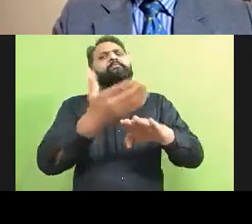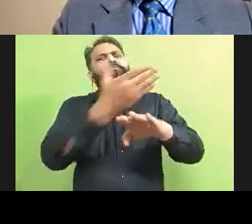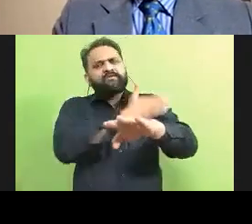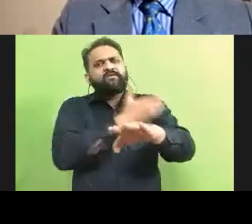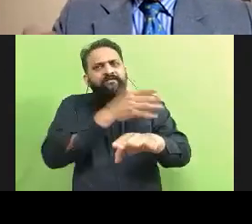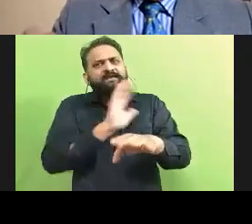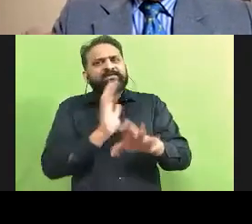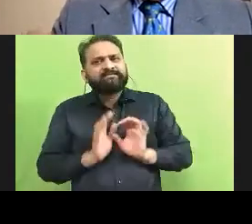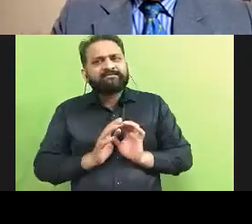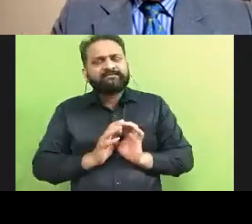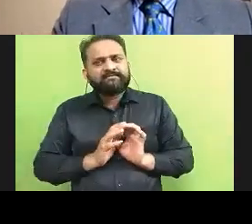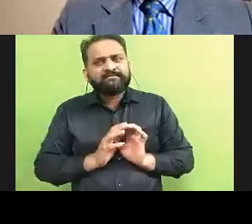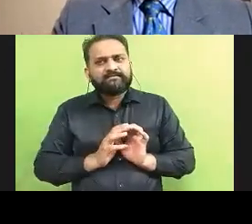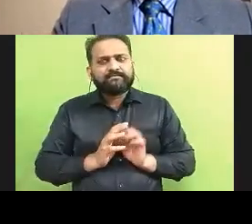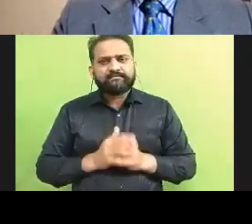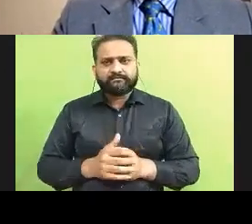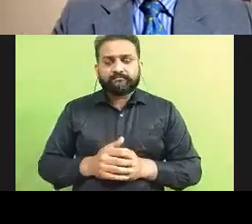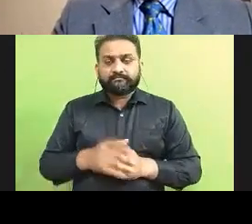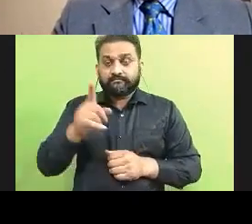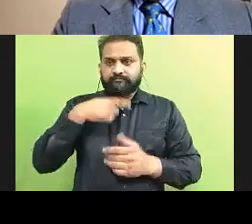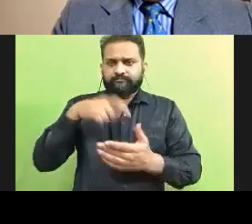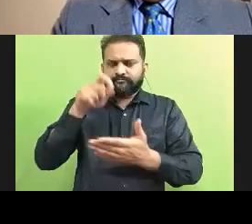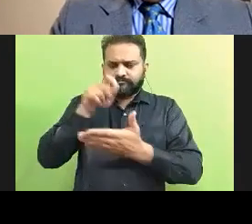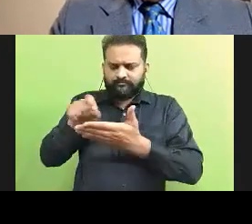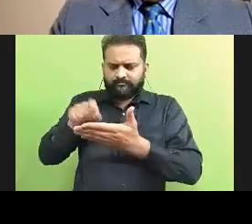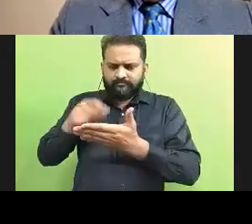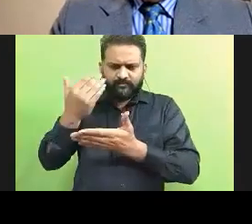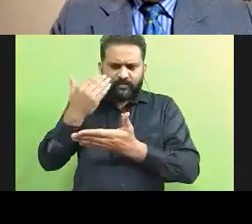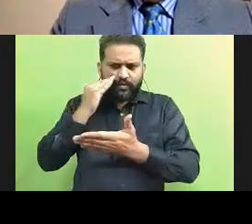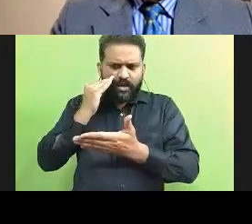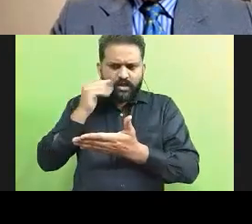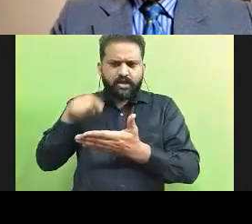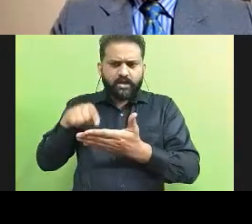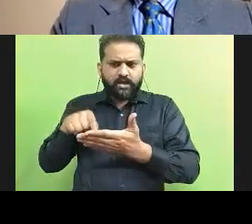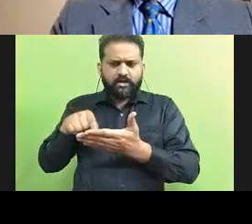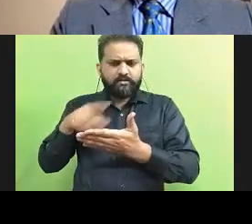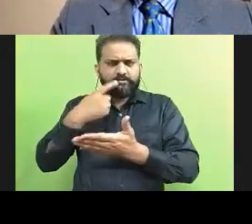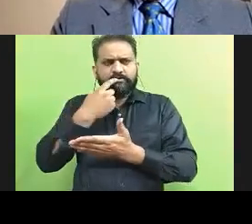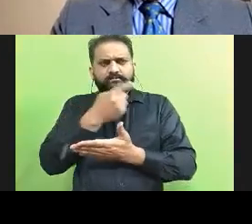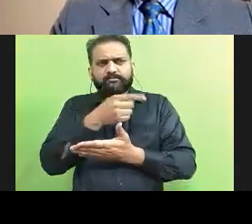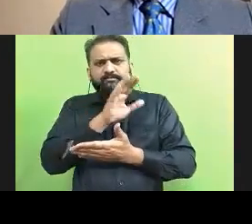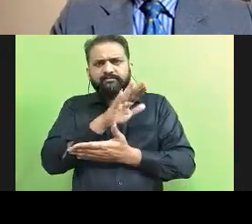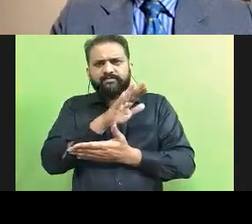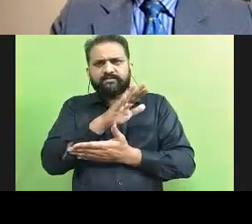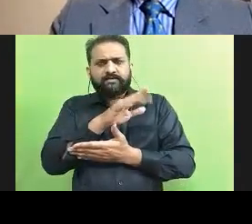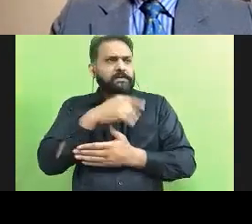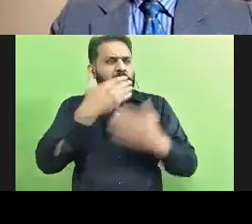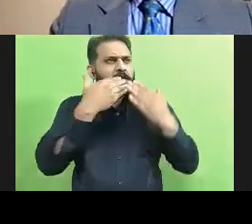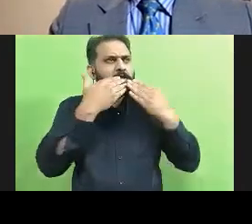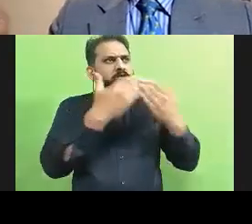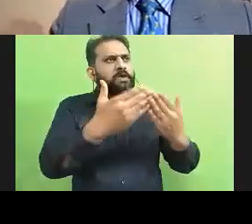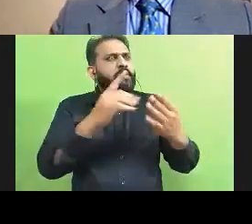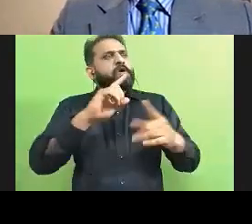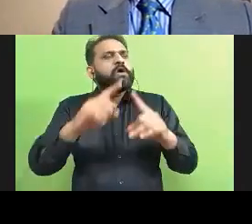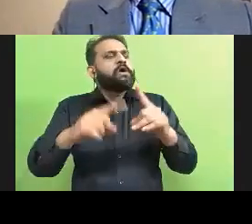so when you are writing that day you cannot say that oh he thanked about the meeting in conference